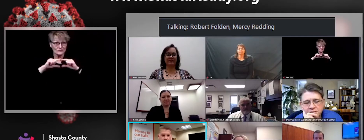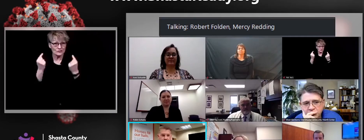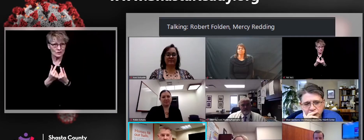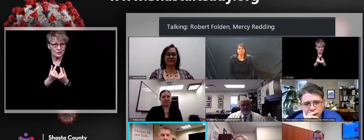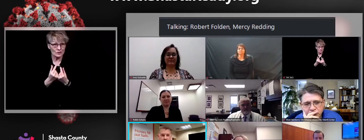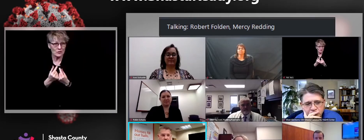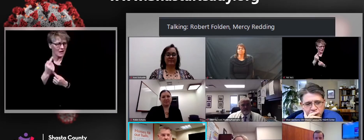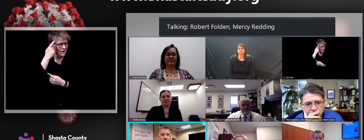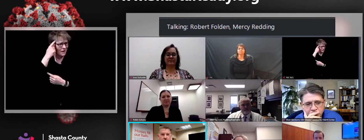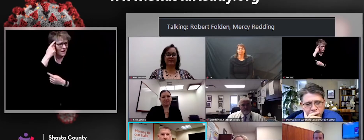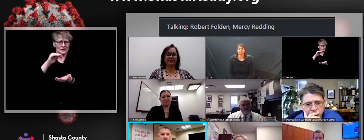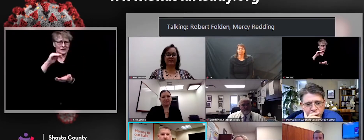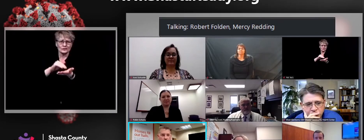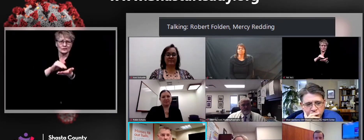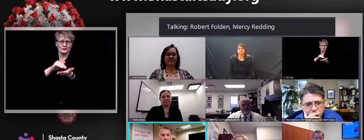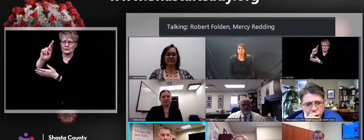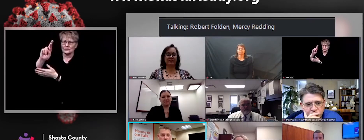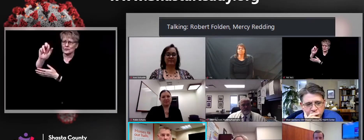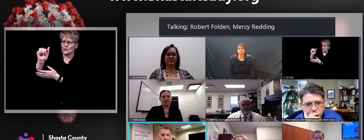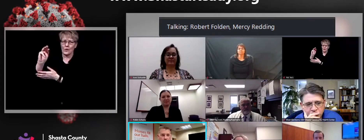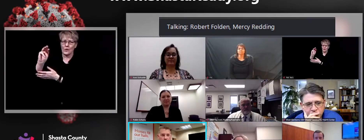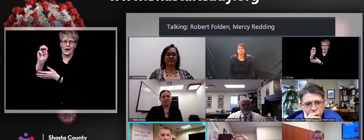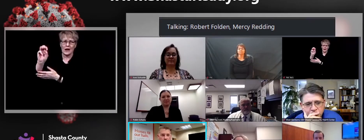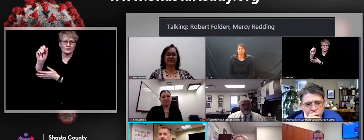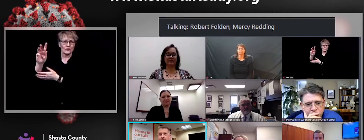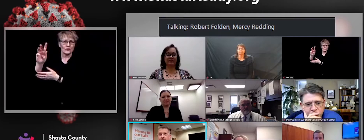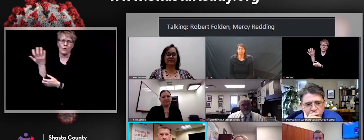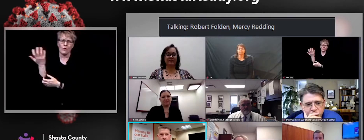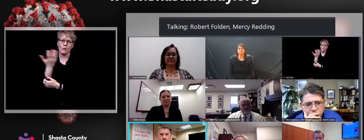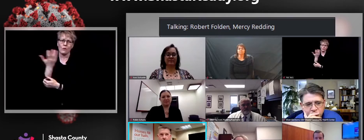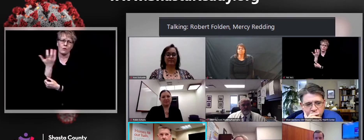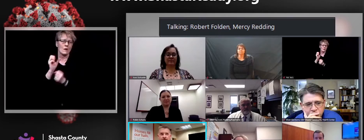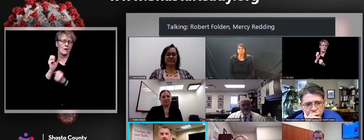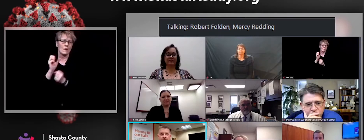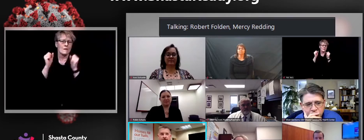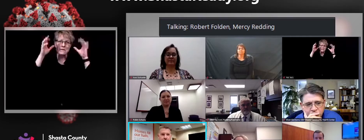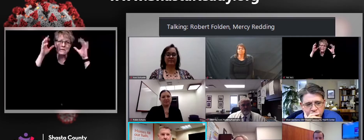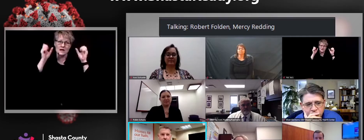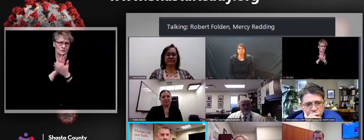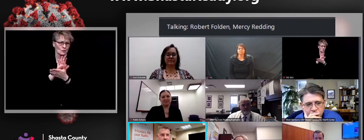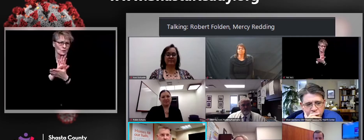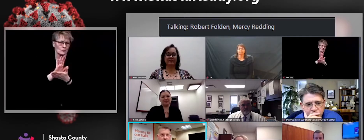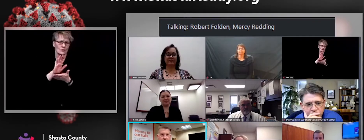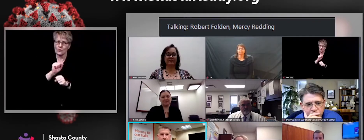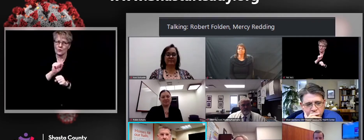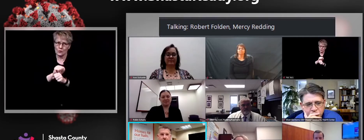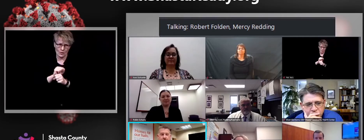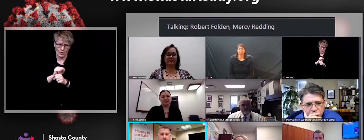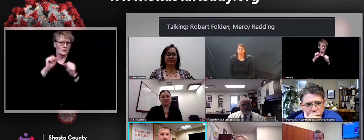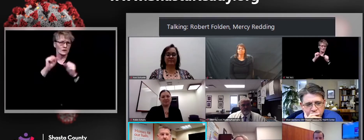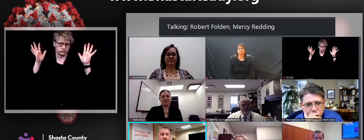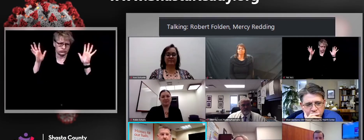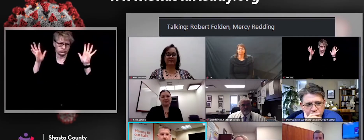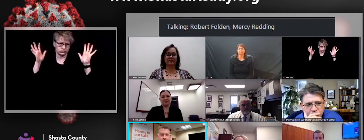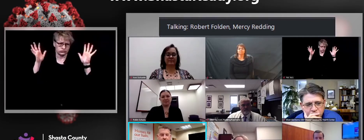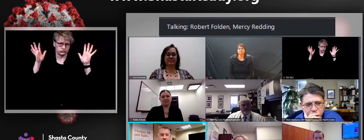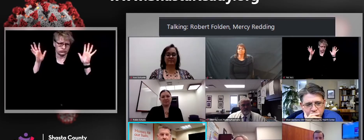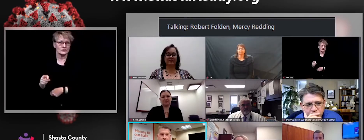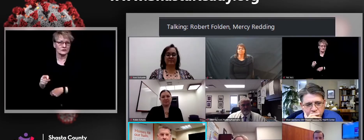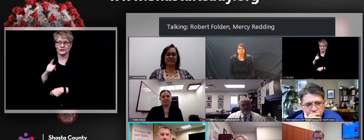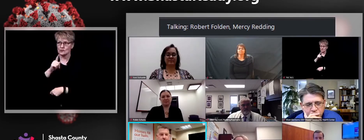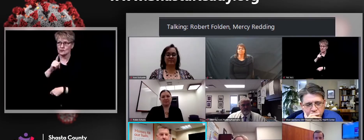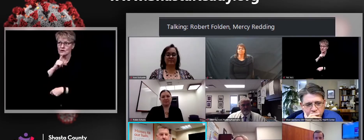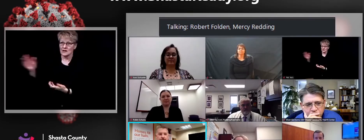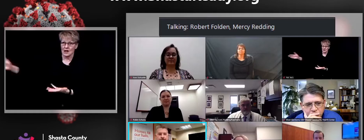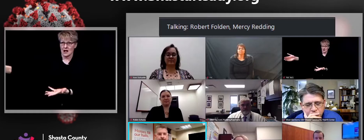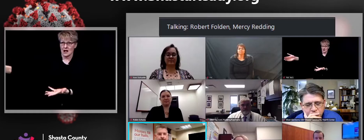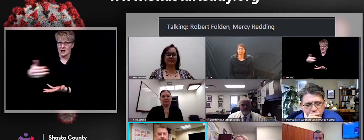has done yeoman's work to pull many different people together to help manage through this.